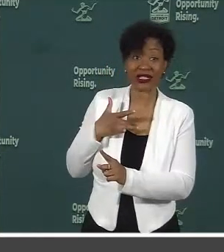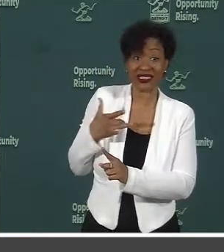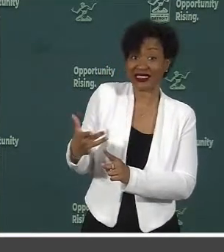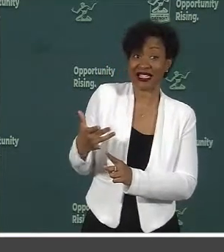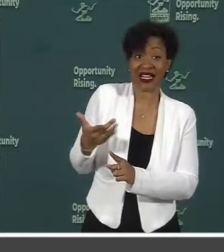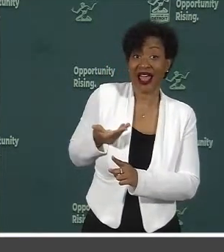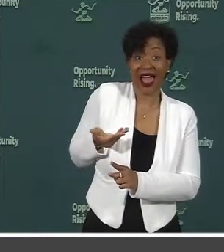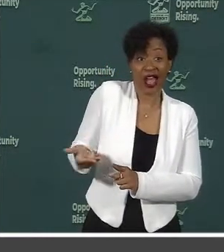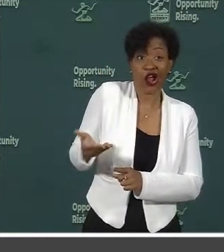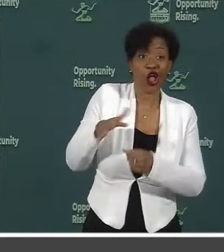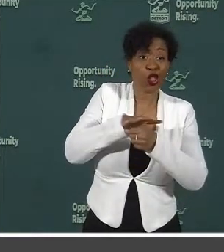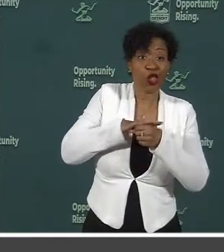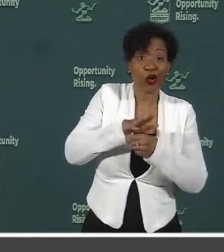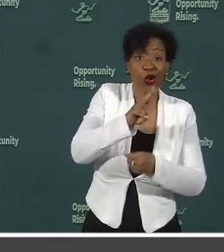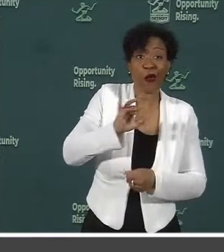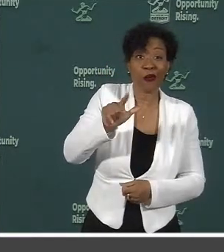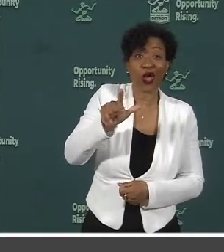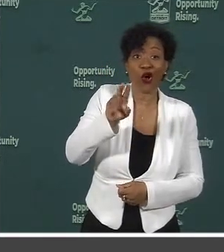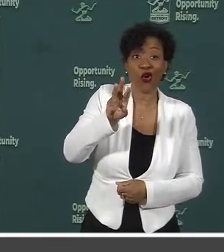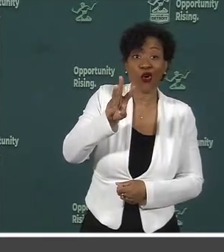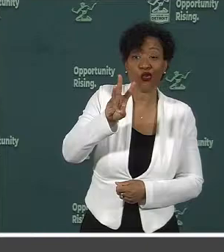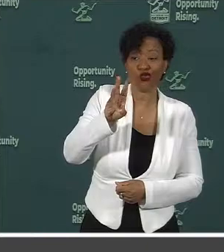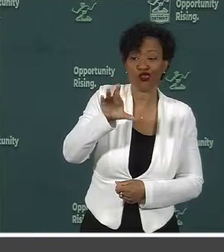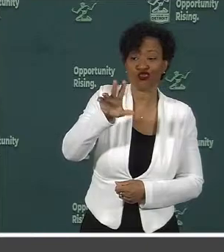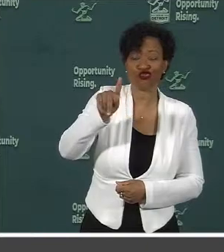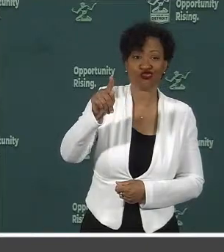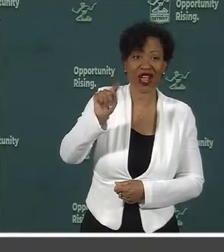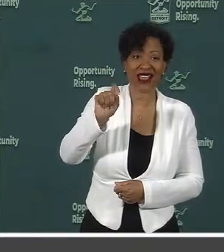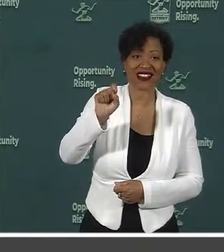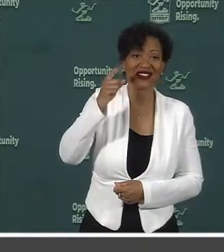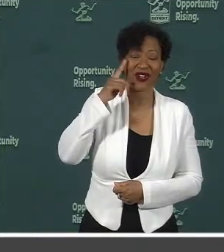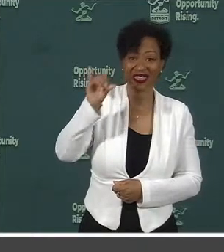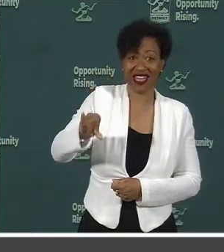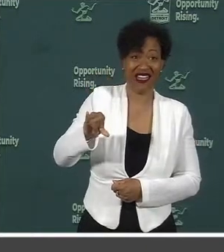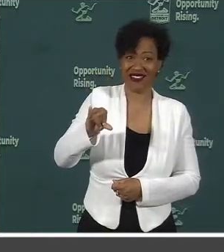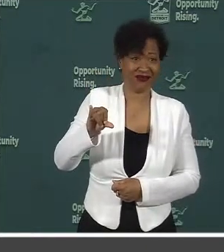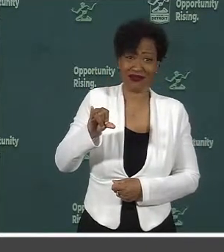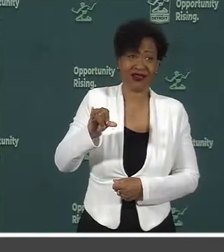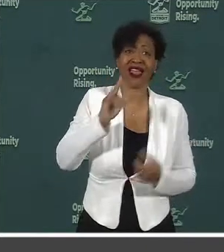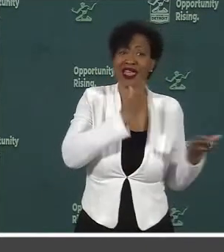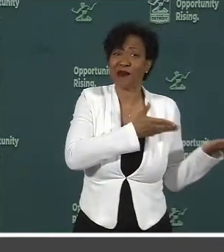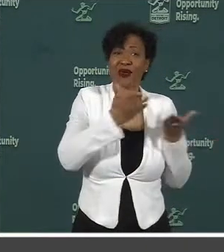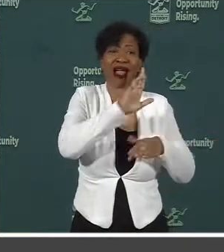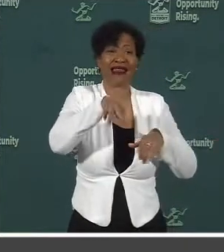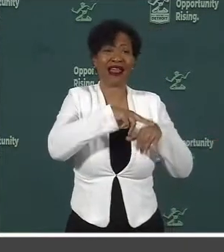TO INSTALL ALL OF THAT FACTORY EQUIPMENT FOR FOUR MILLION SQUARE FEET THEY BRING IN A NATIONAL GROUP AND SO I WENT TO